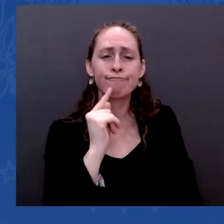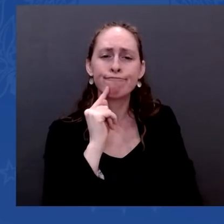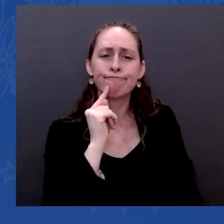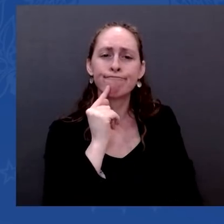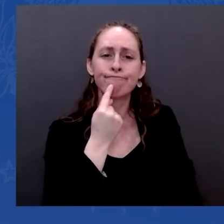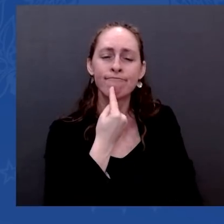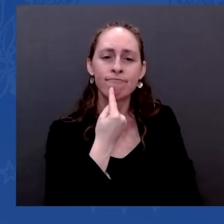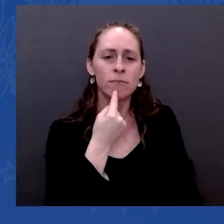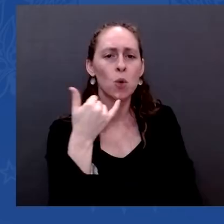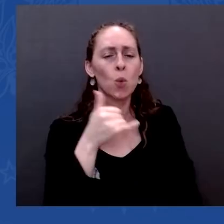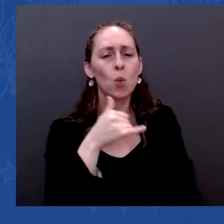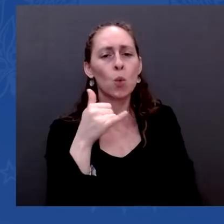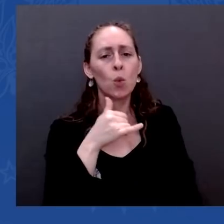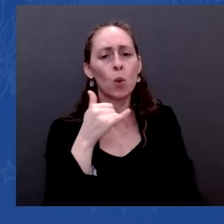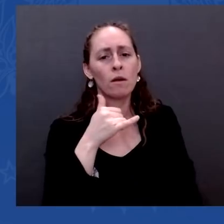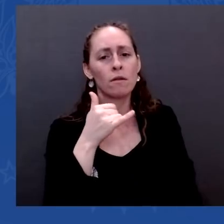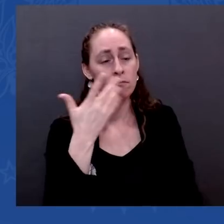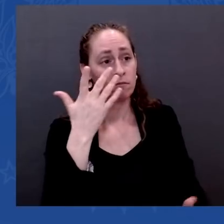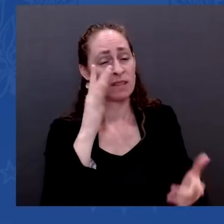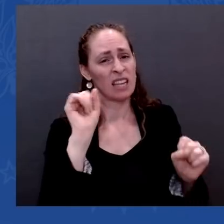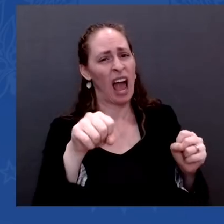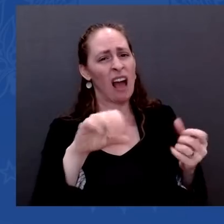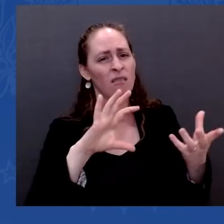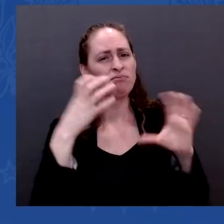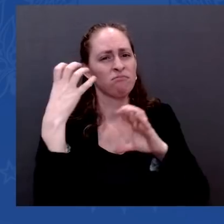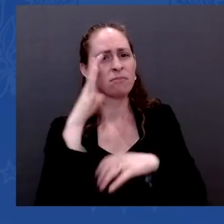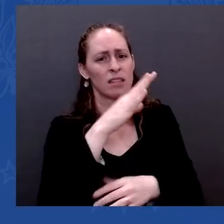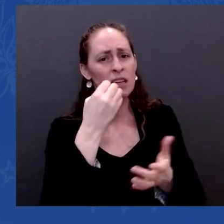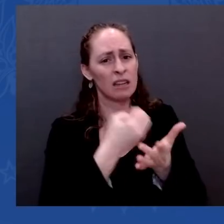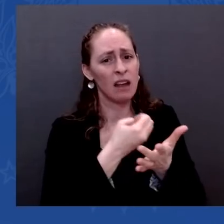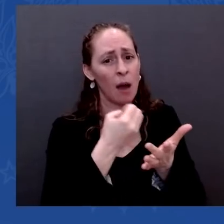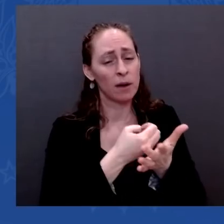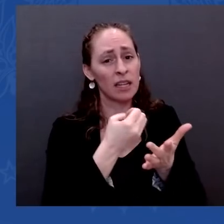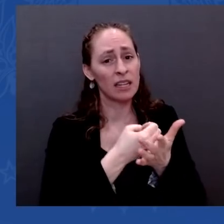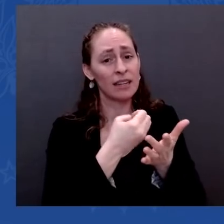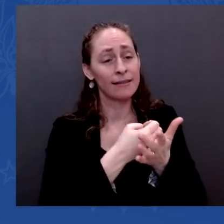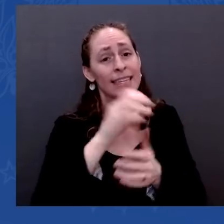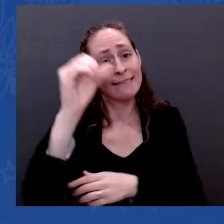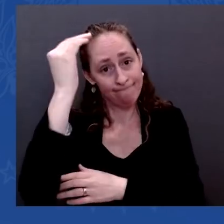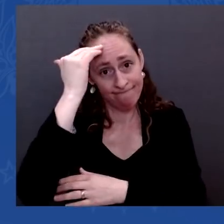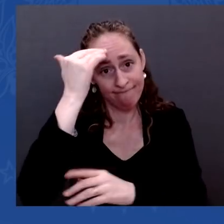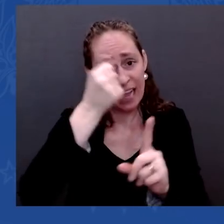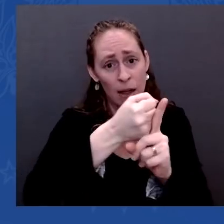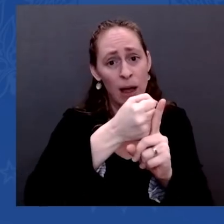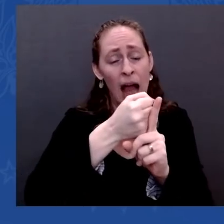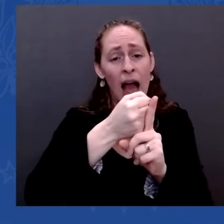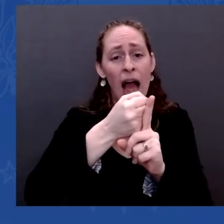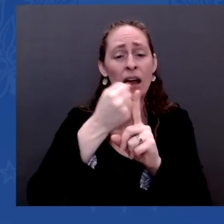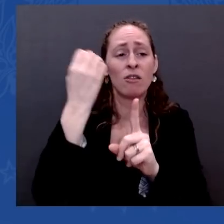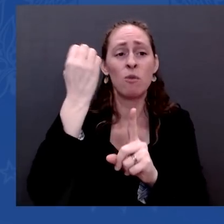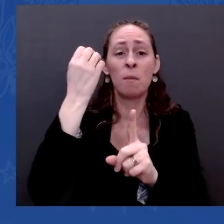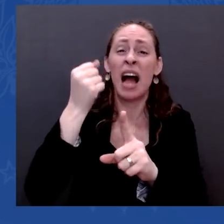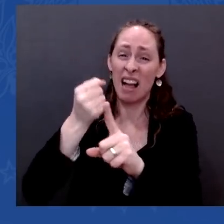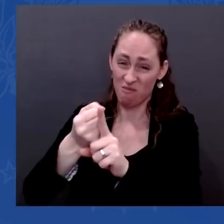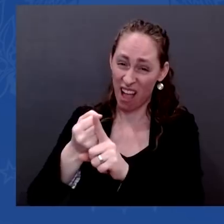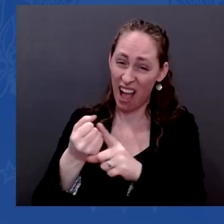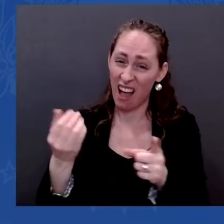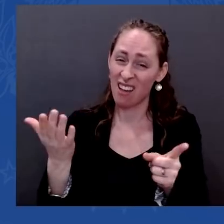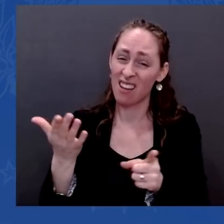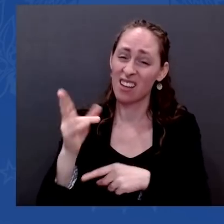It will affect us somewhat. It will affect Europeans. But it will have profound impact on his economy. And I -- I -- but I don't know.